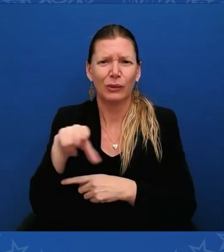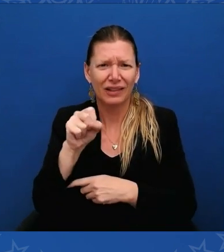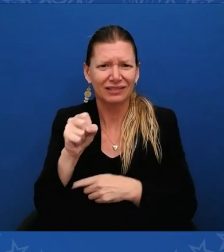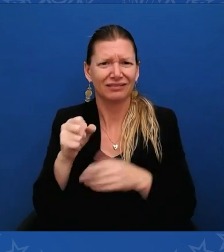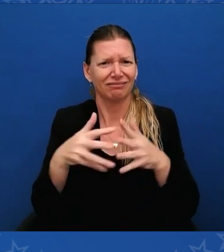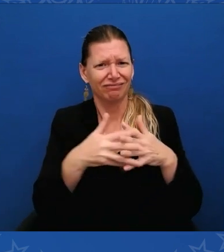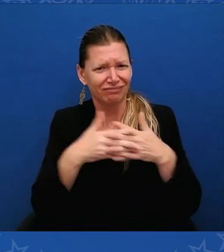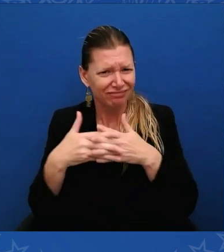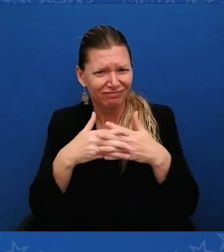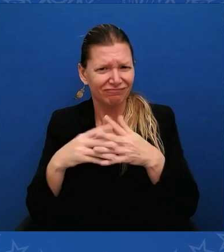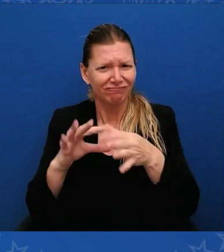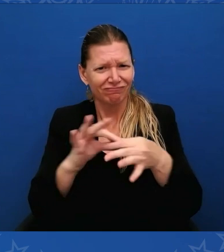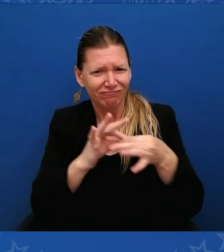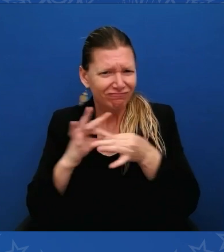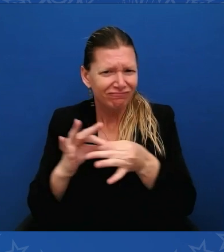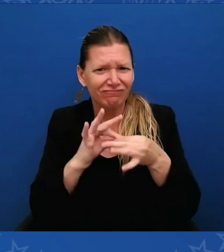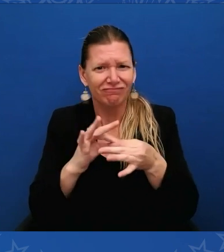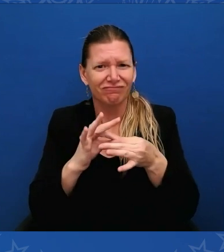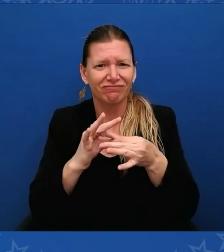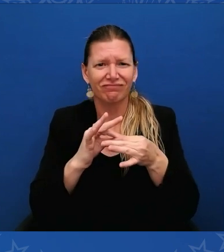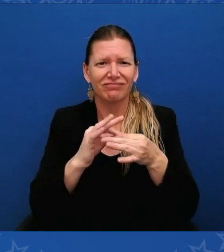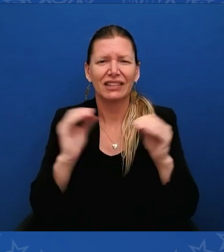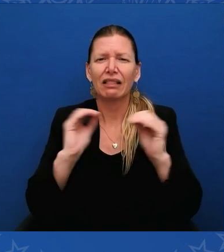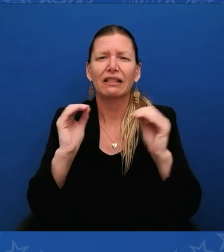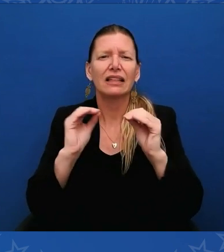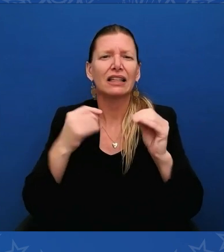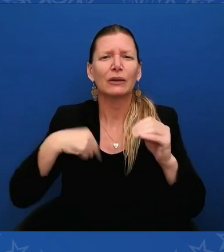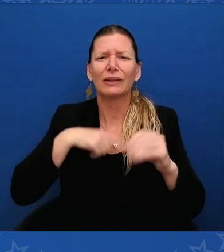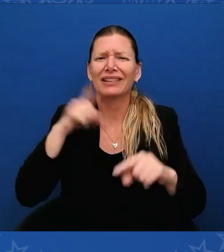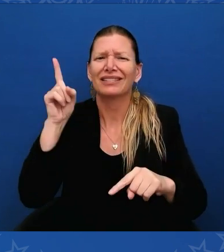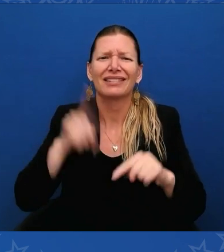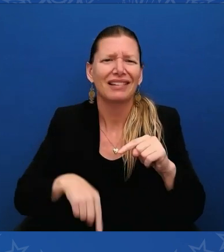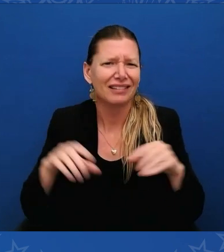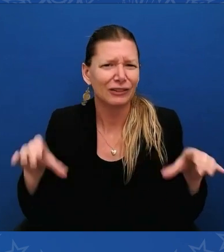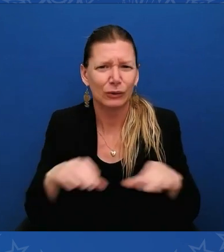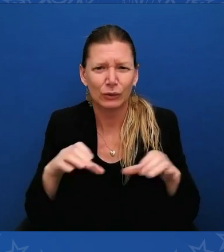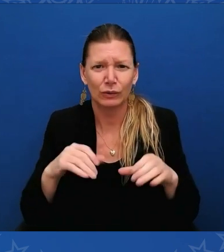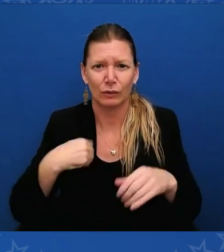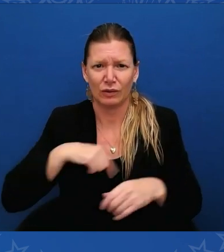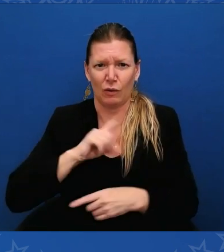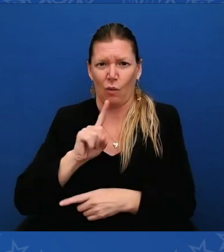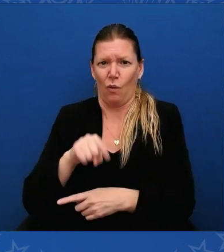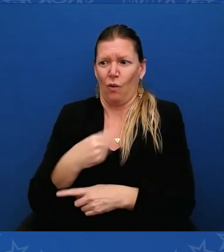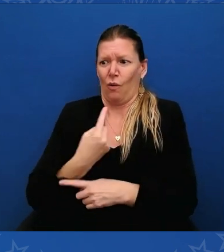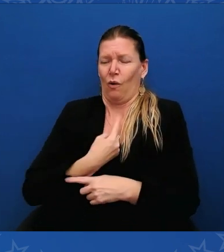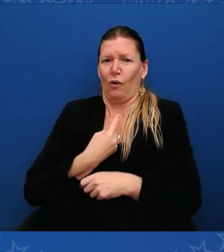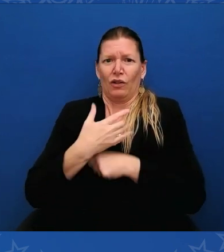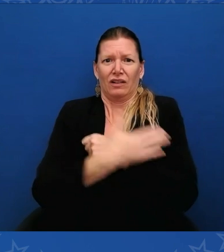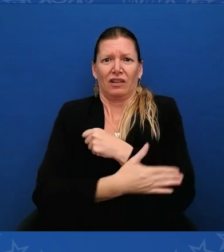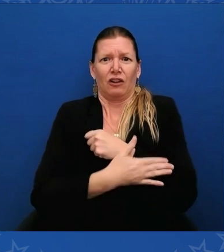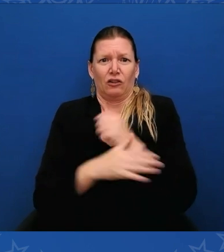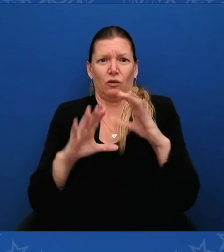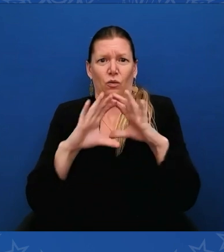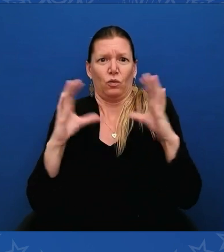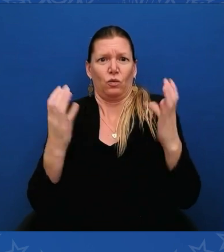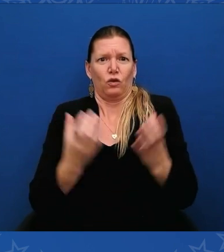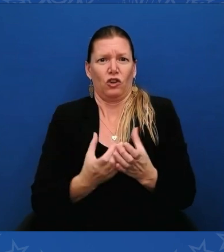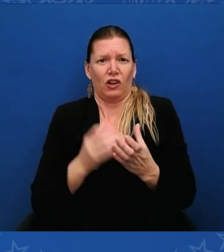that's come out of every crisis stronger than we went in. Now, with the leadership of the Latino community, it's going to happen again.